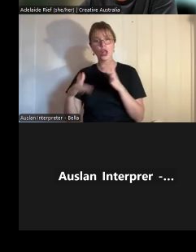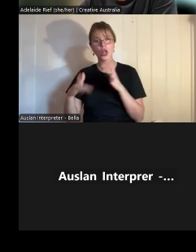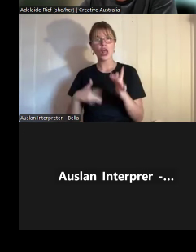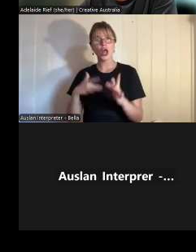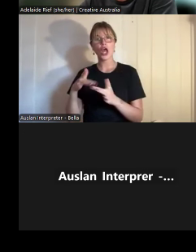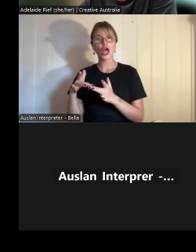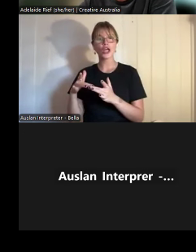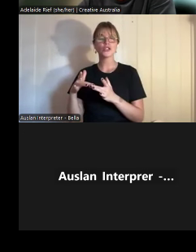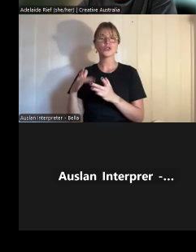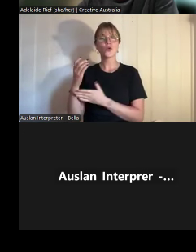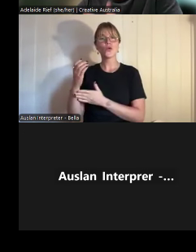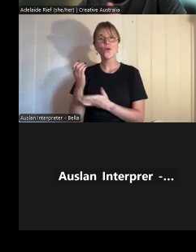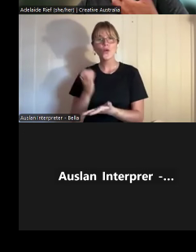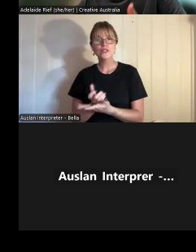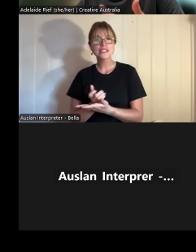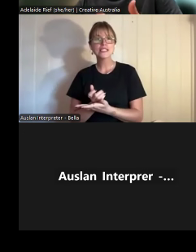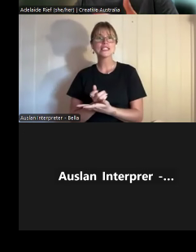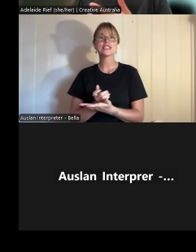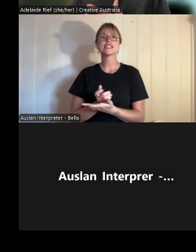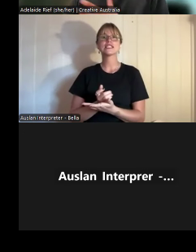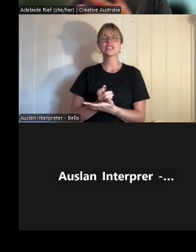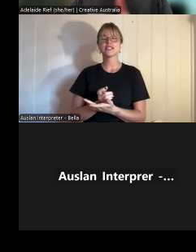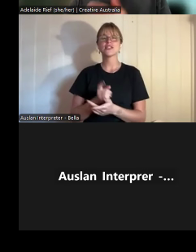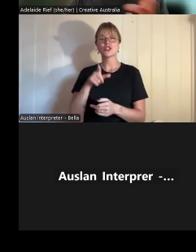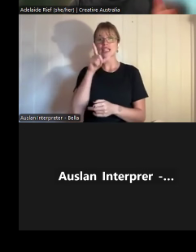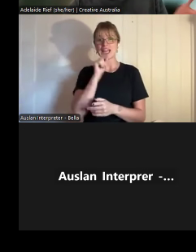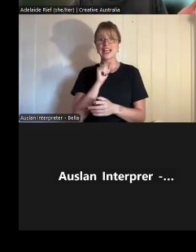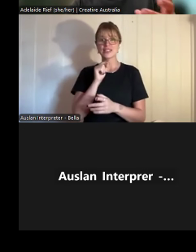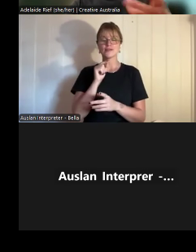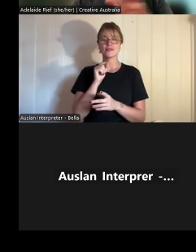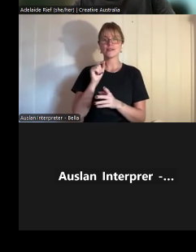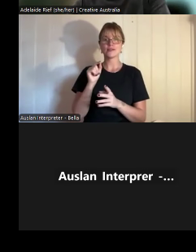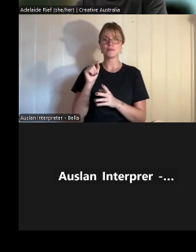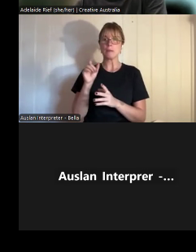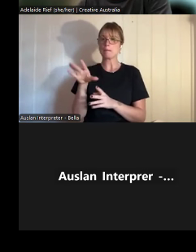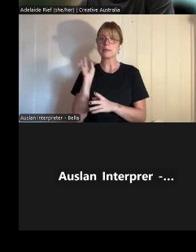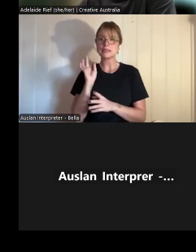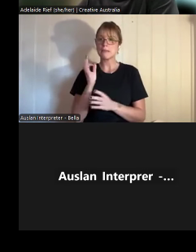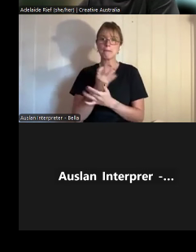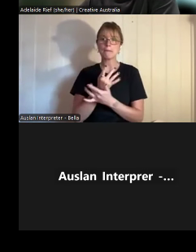microcredentials that can be bundled up so you can do a number of different courses with them